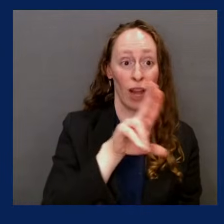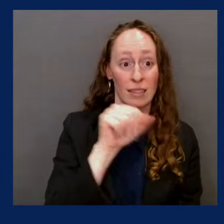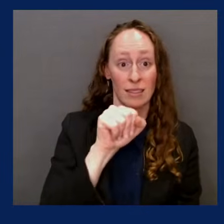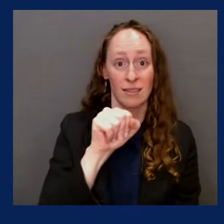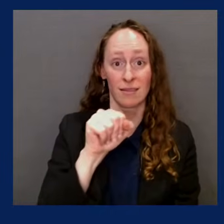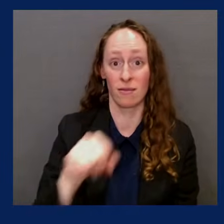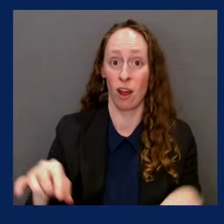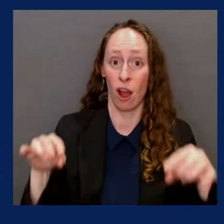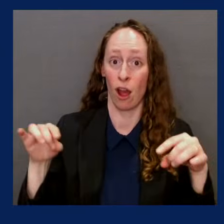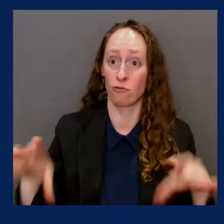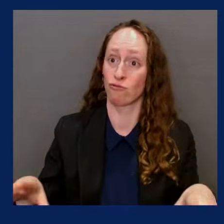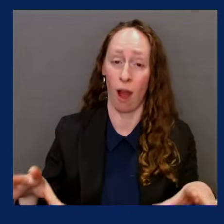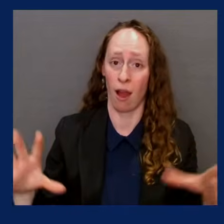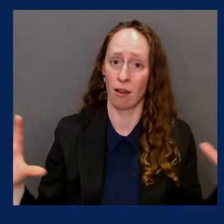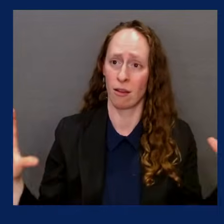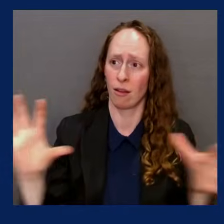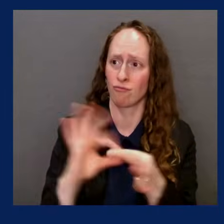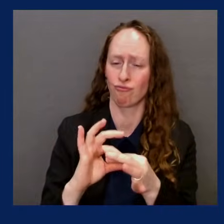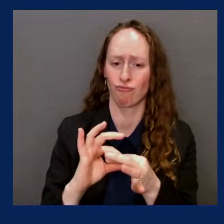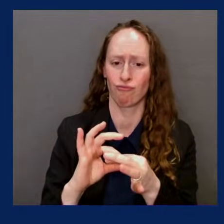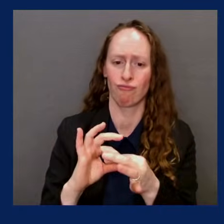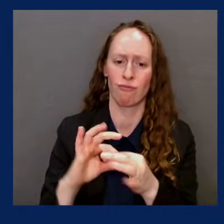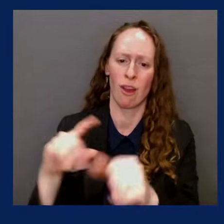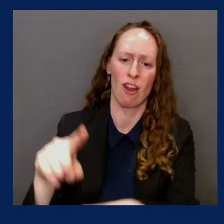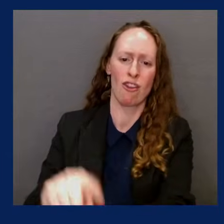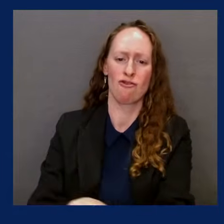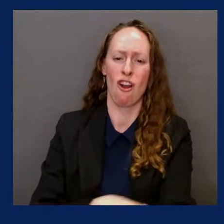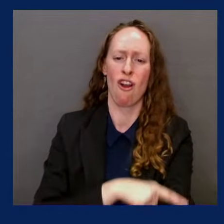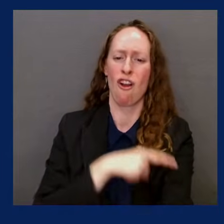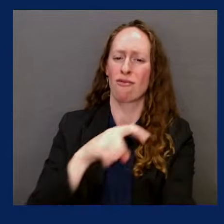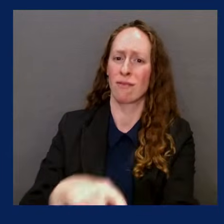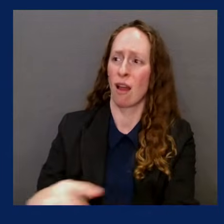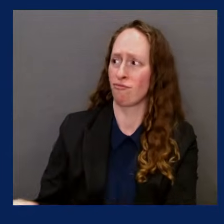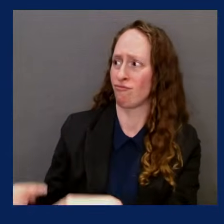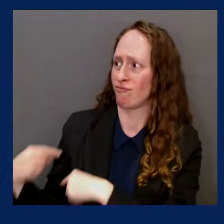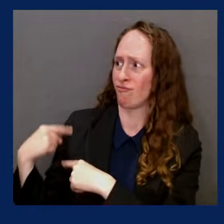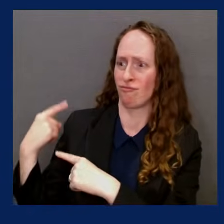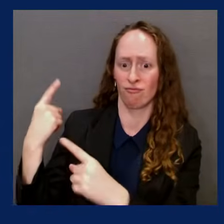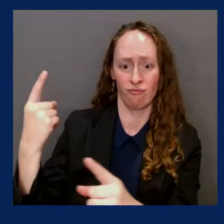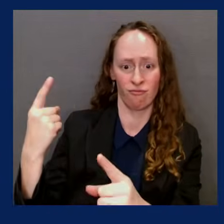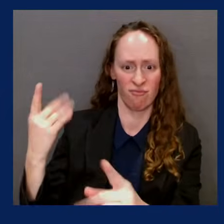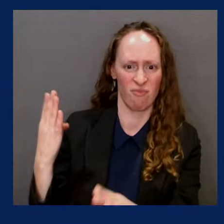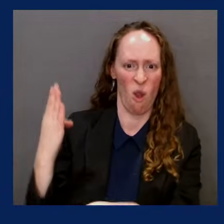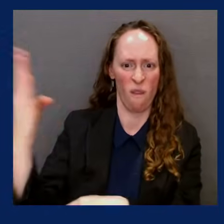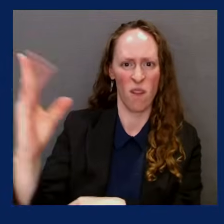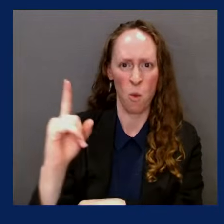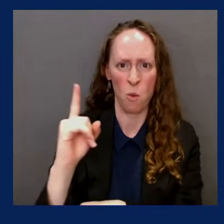to stand alongside my friend, President Biden, here today. At the heart of our alliance,